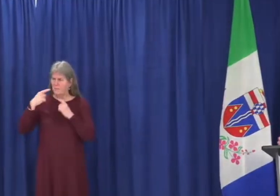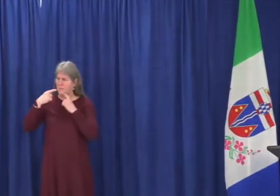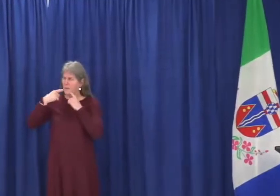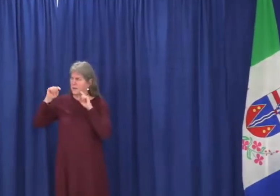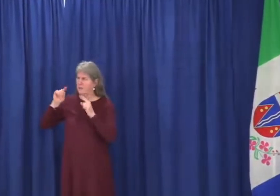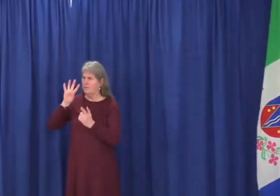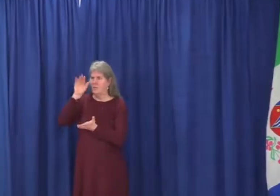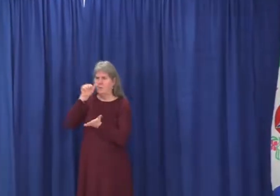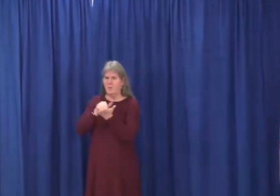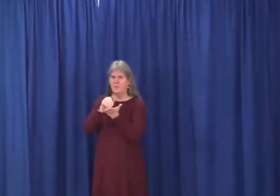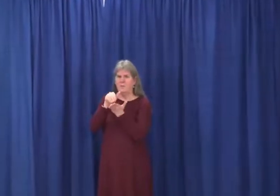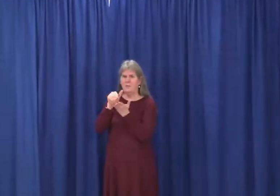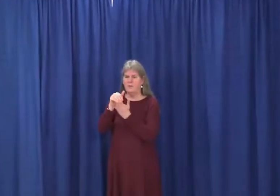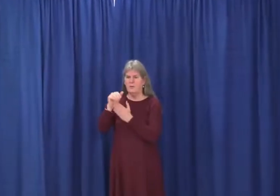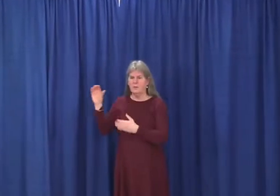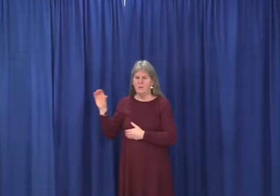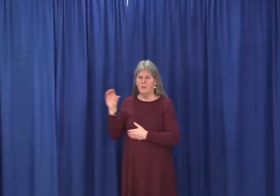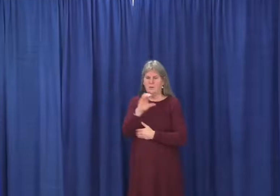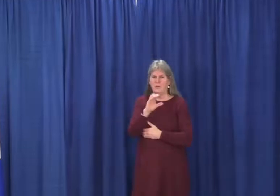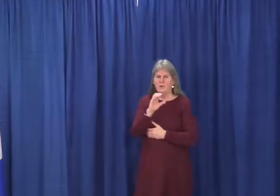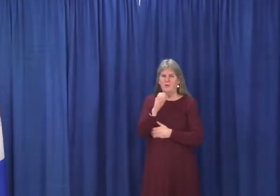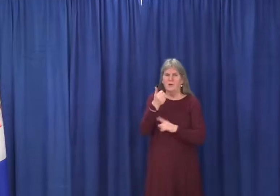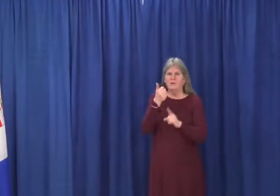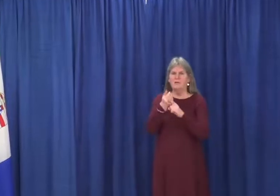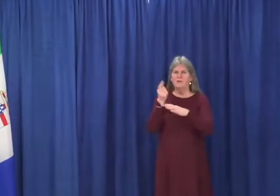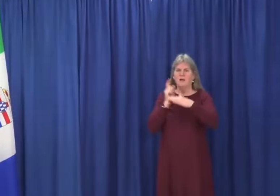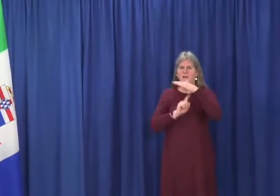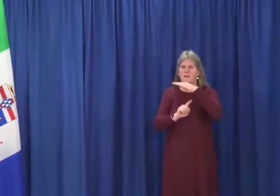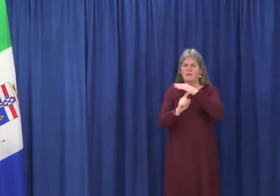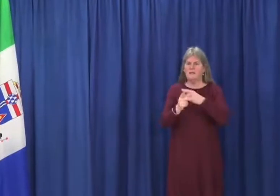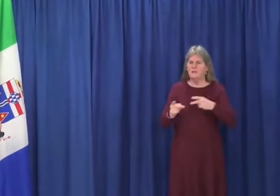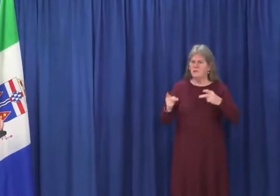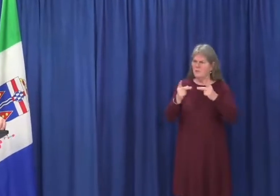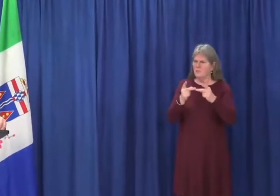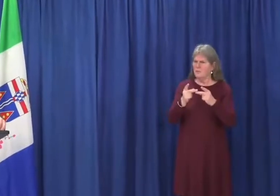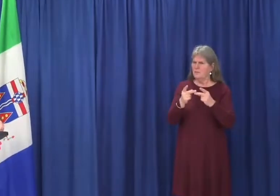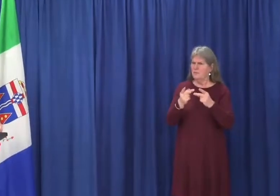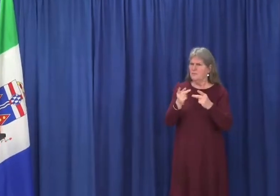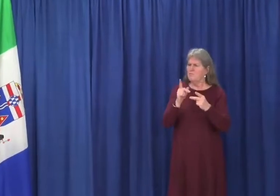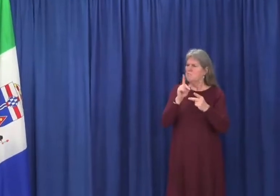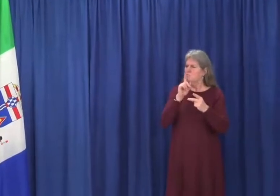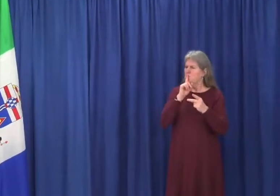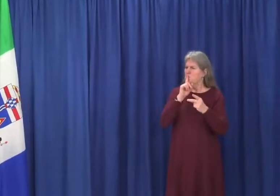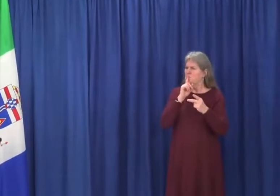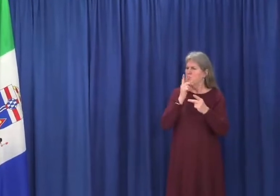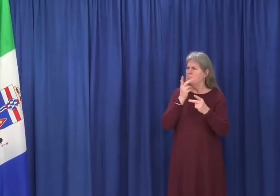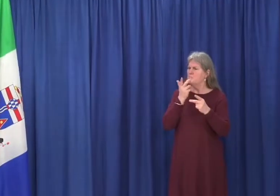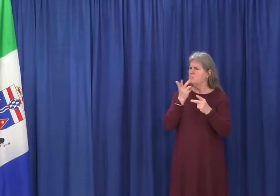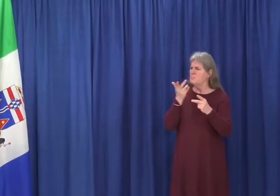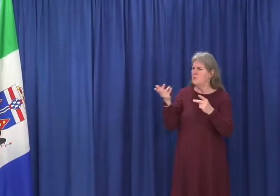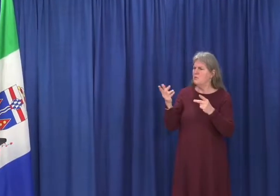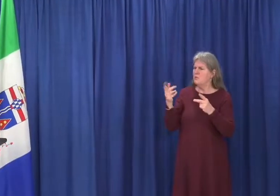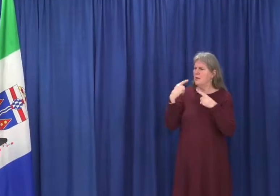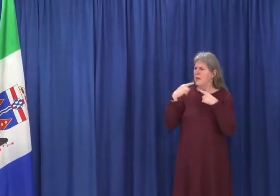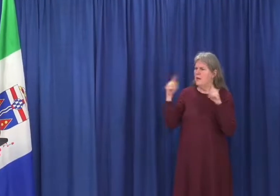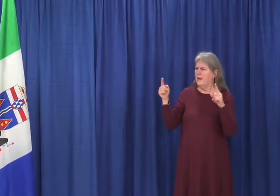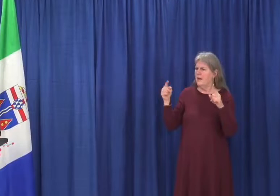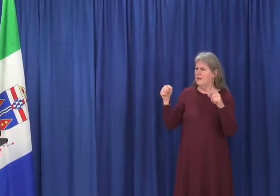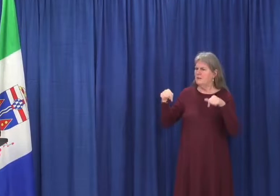for self-isolation units, and why that hasn't been publicized. And what's the idea